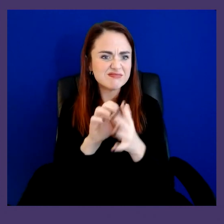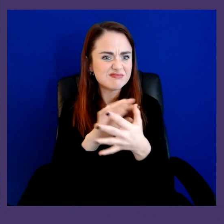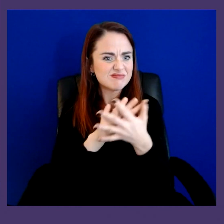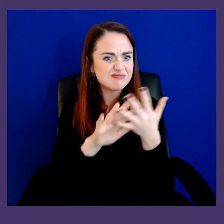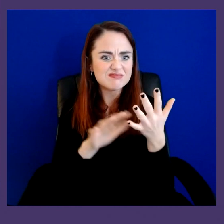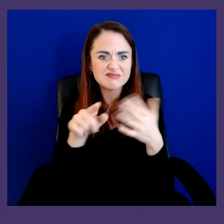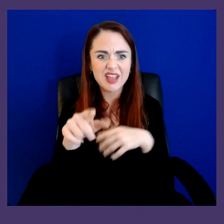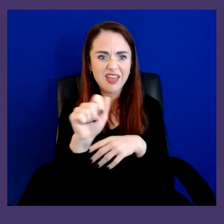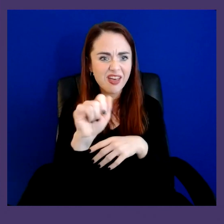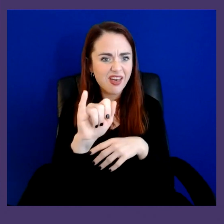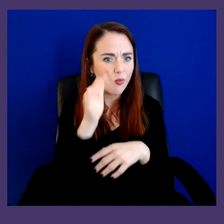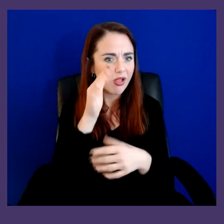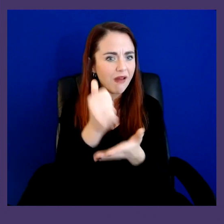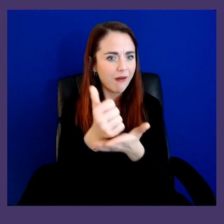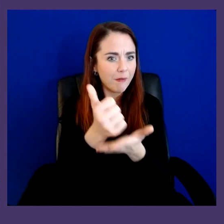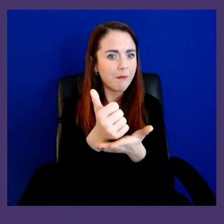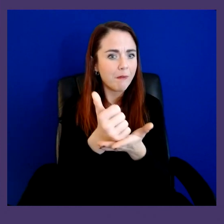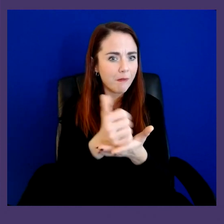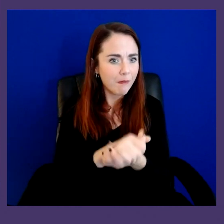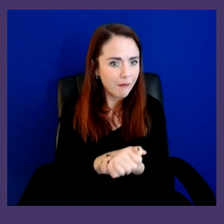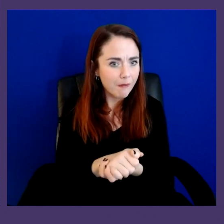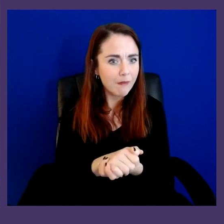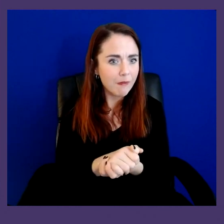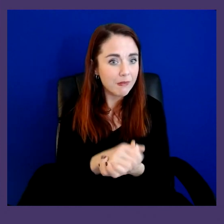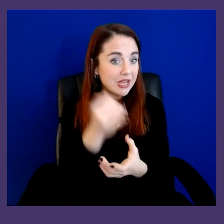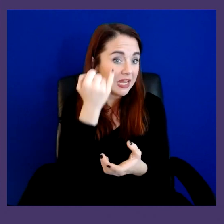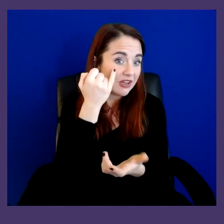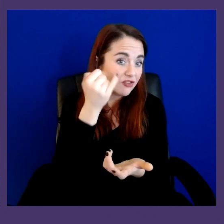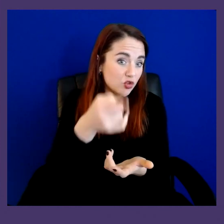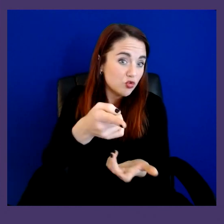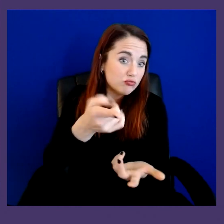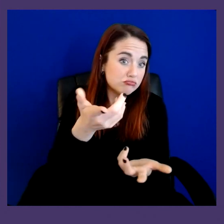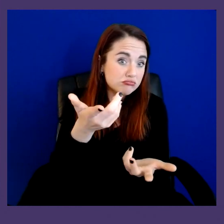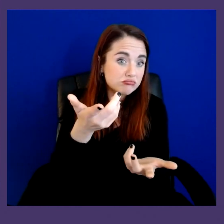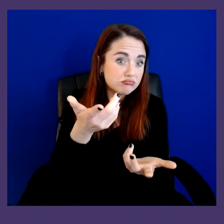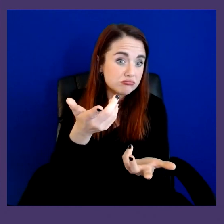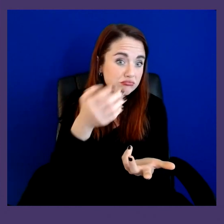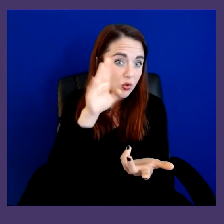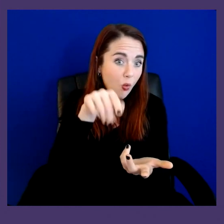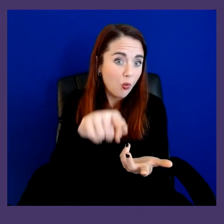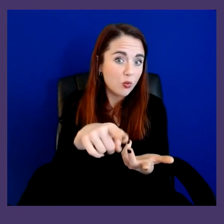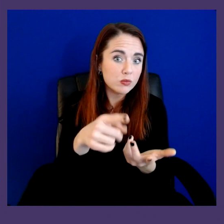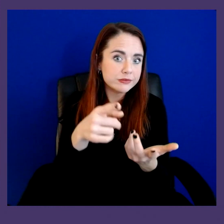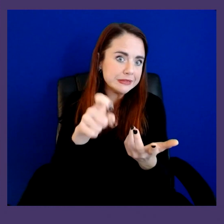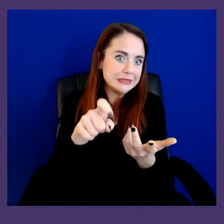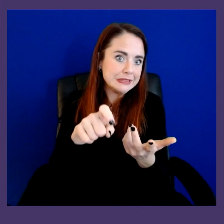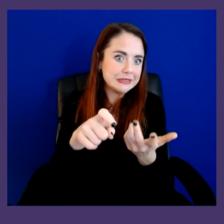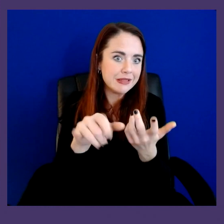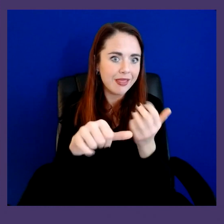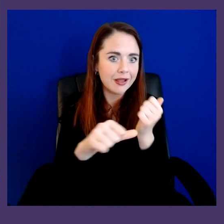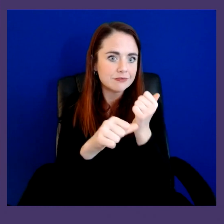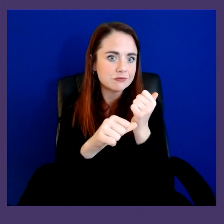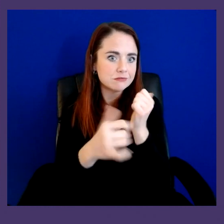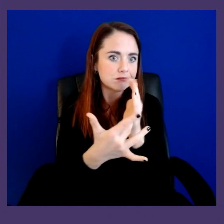help with assistive technologies. There's so much potential and